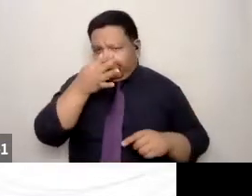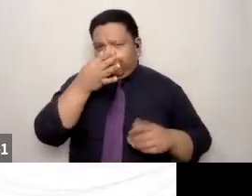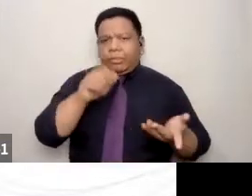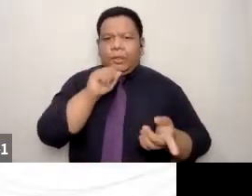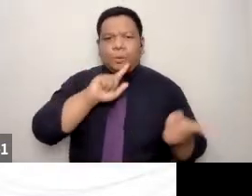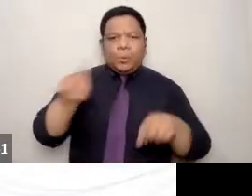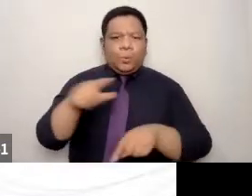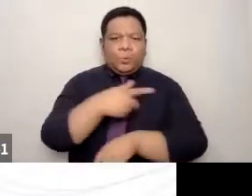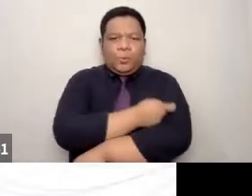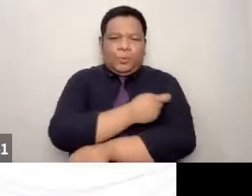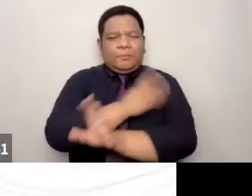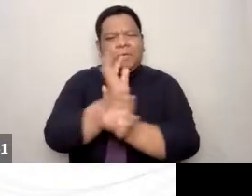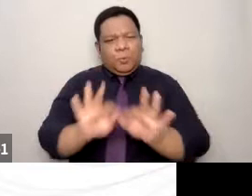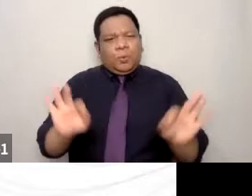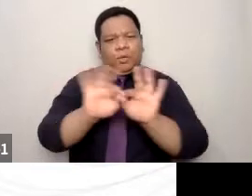That is really what we want to achieve.